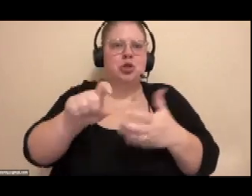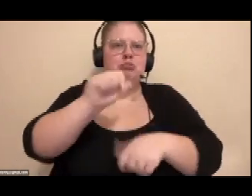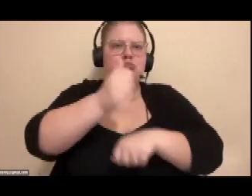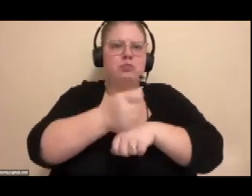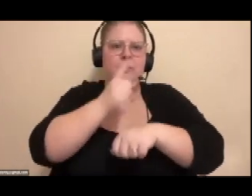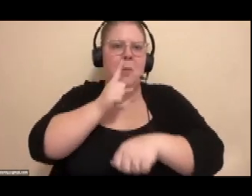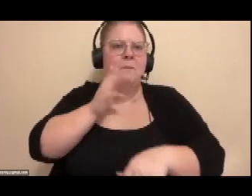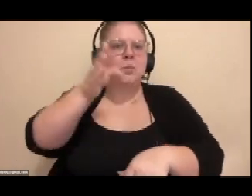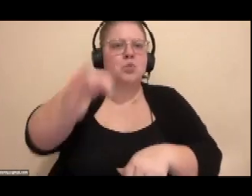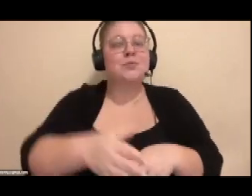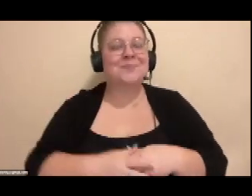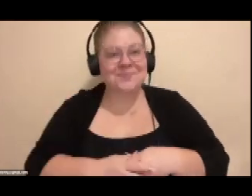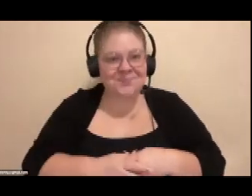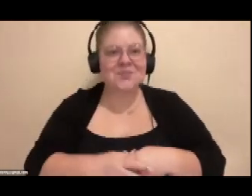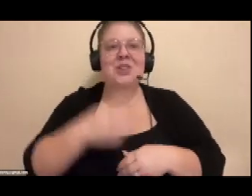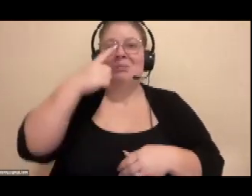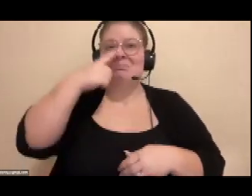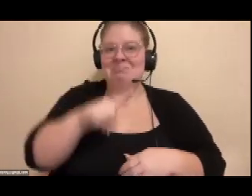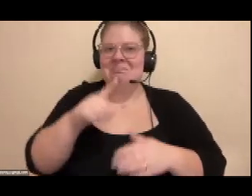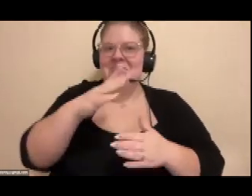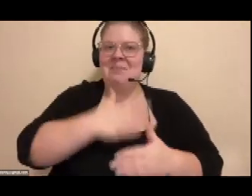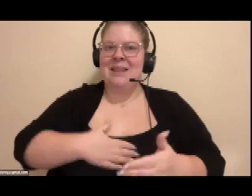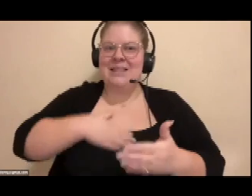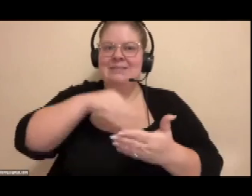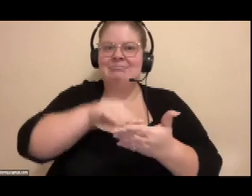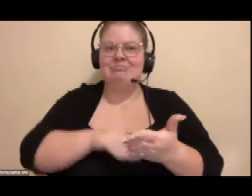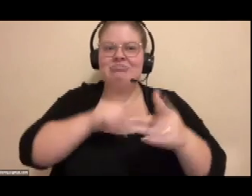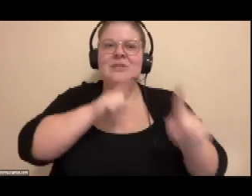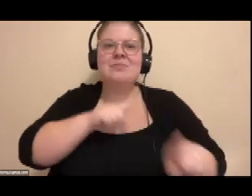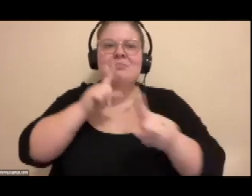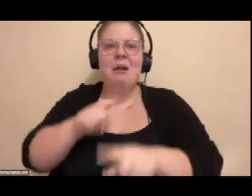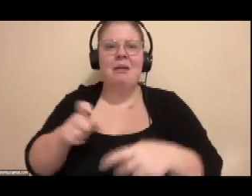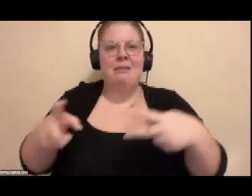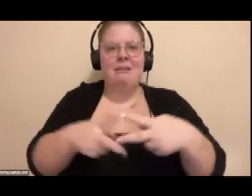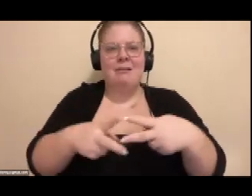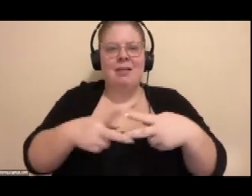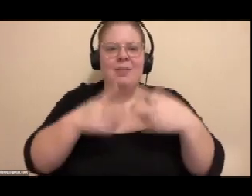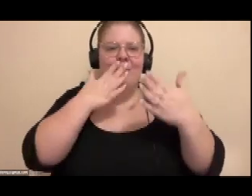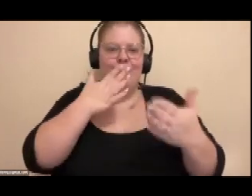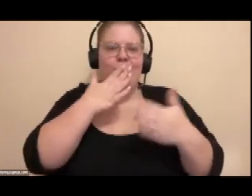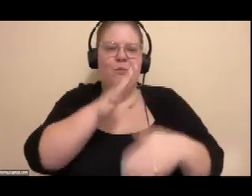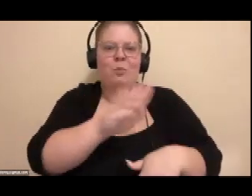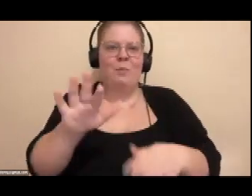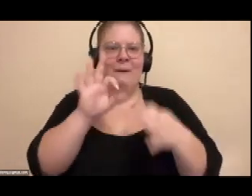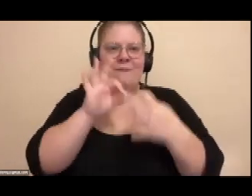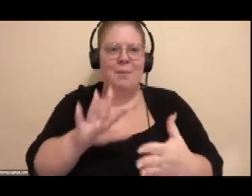We really appreciate the feedback and also please feel free to post your community